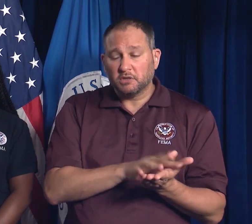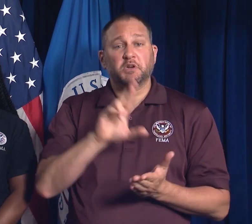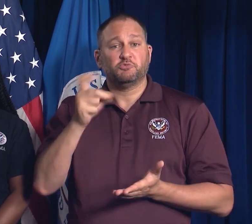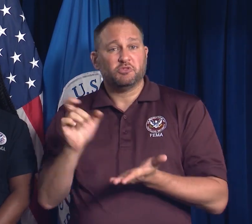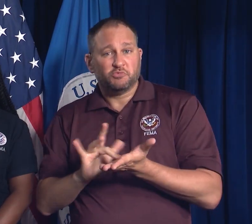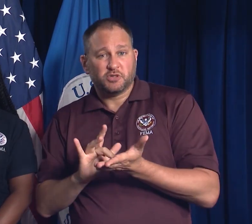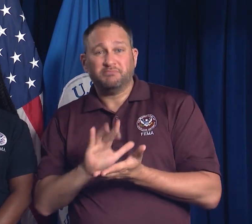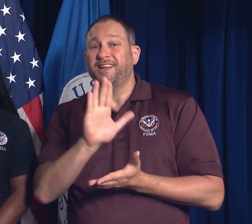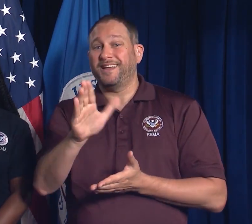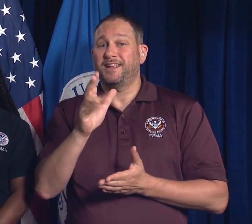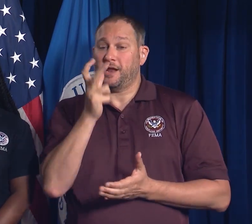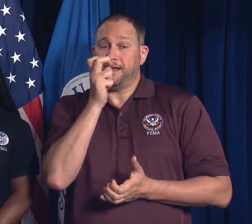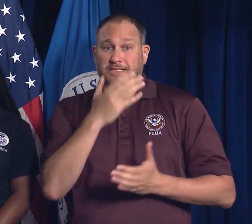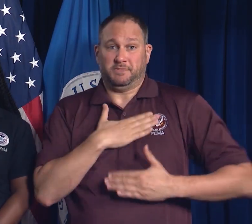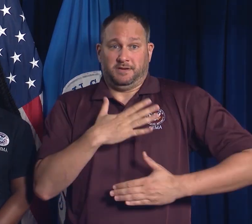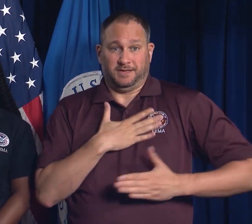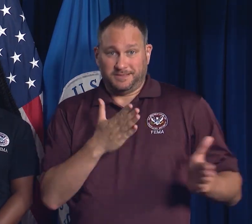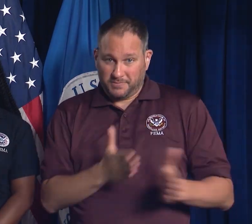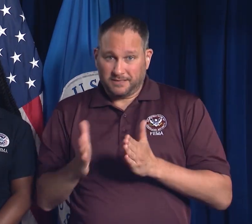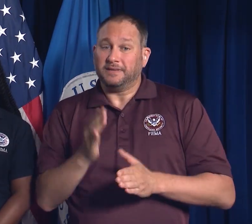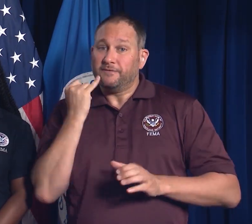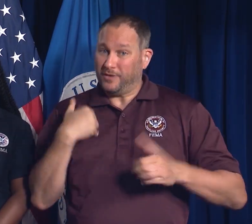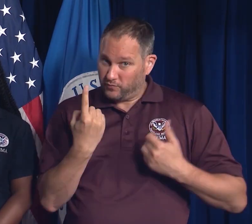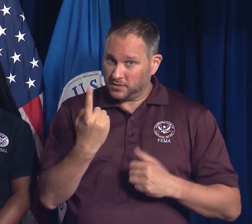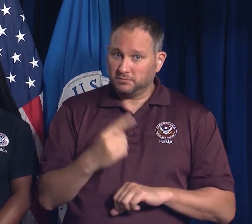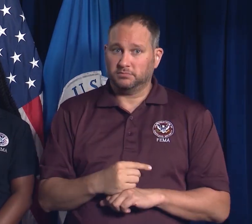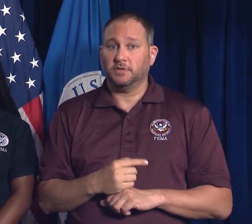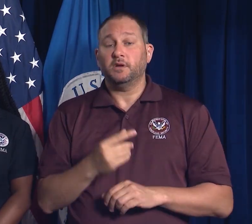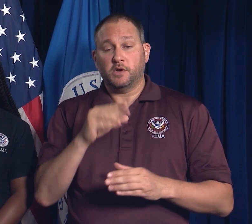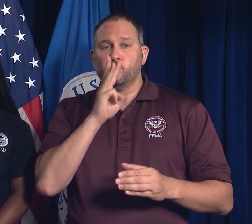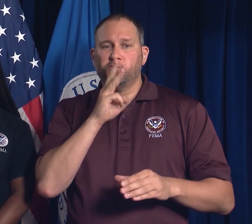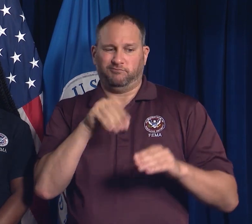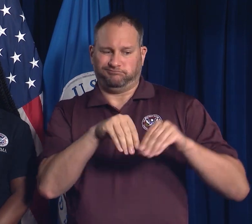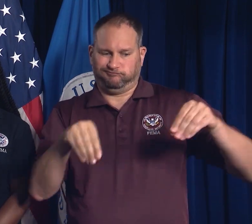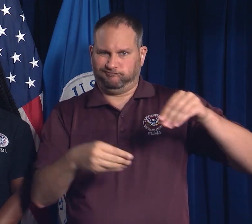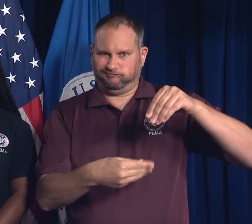prescriptions, and your asthma action plan if you have one) in waterproof containers.